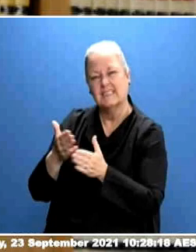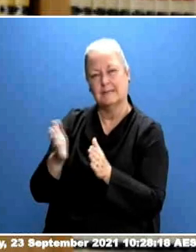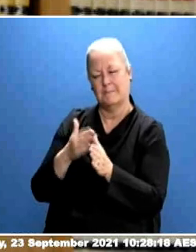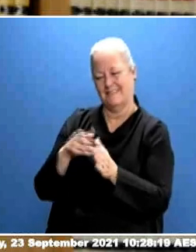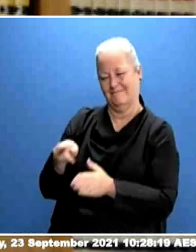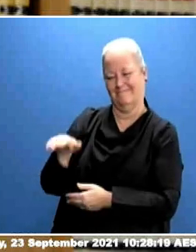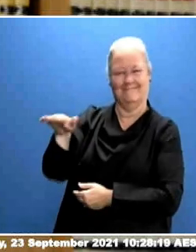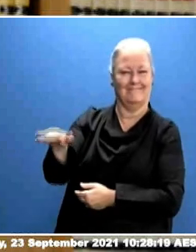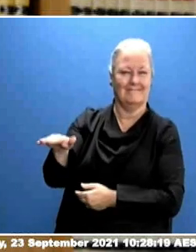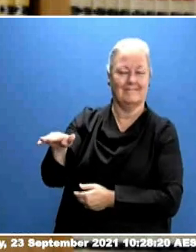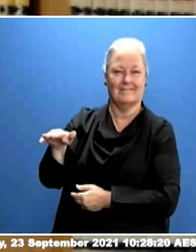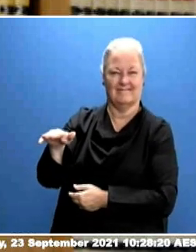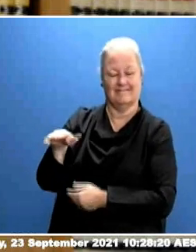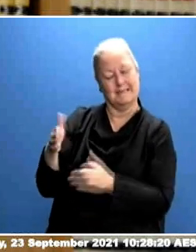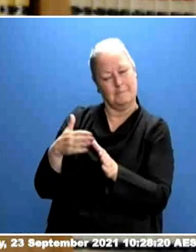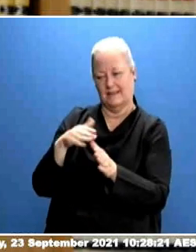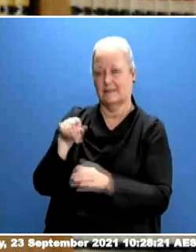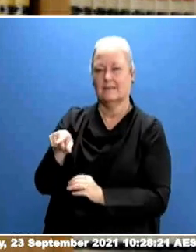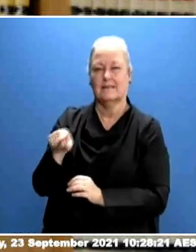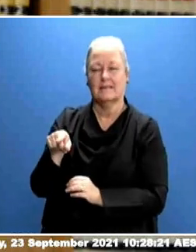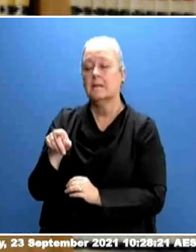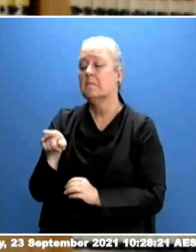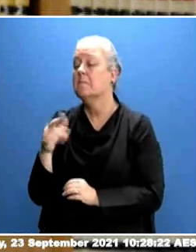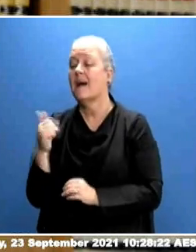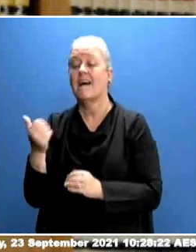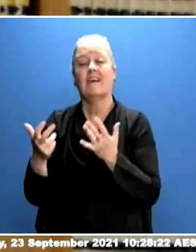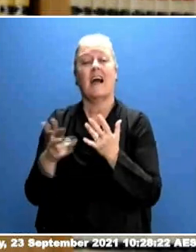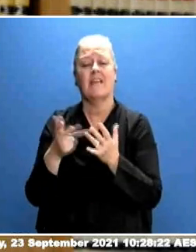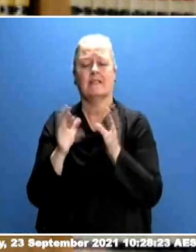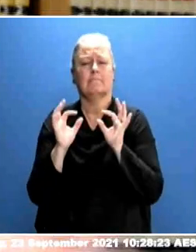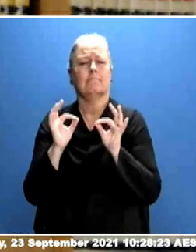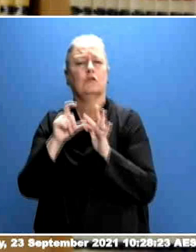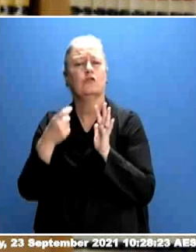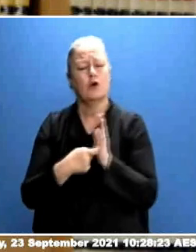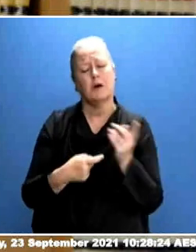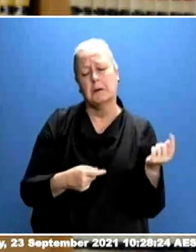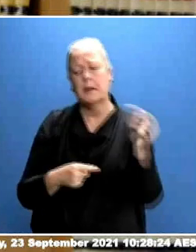they may also have other clinicians involved in their care who would also feed